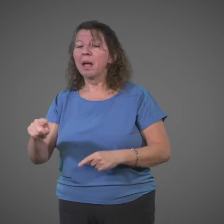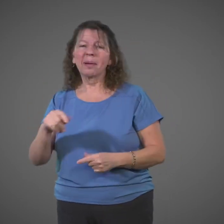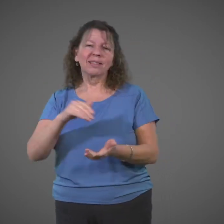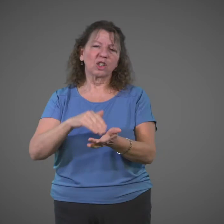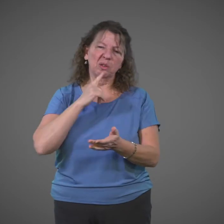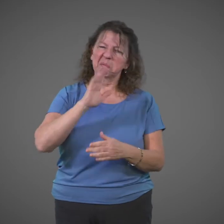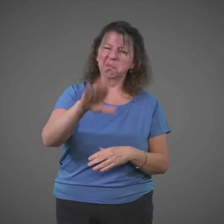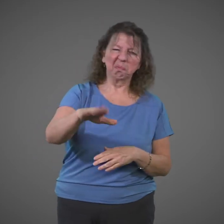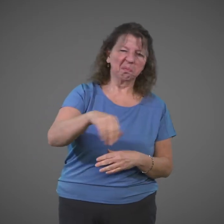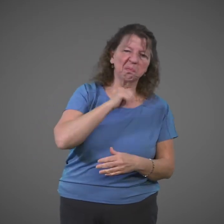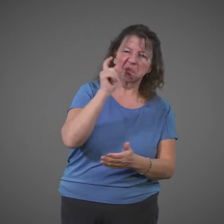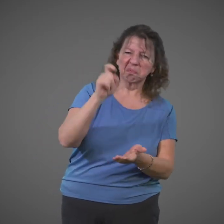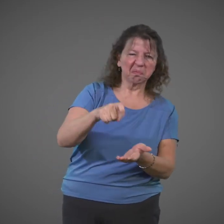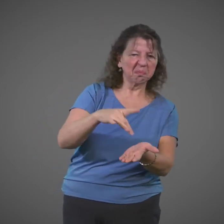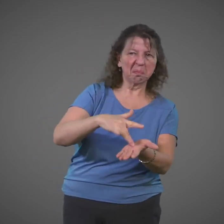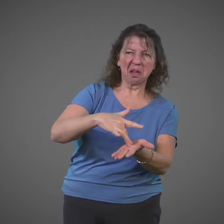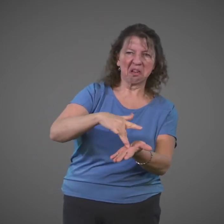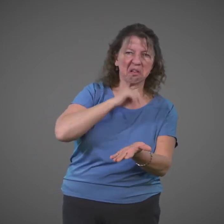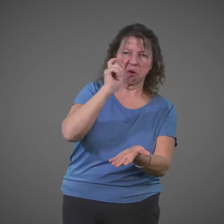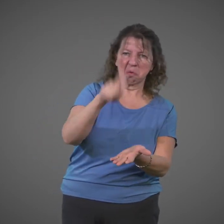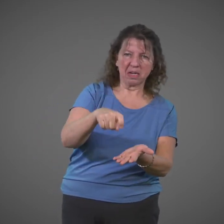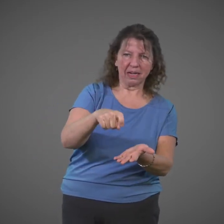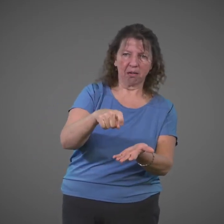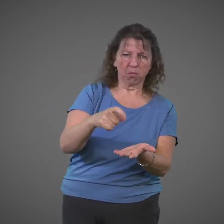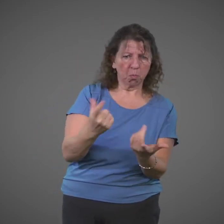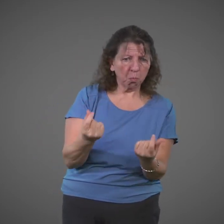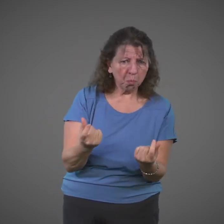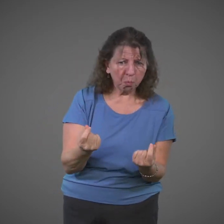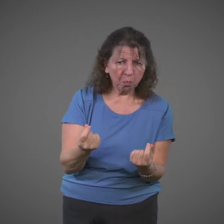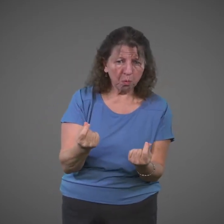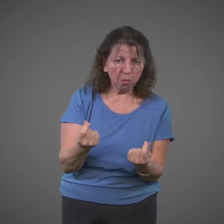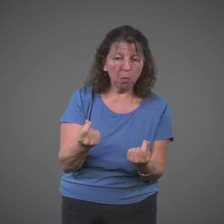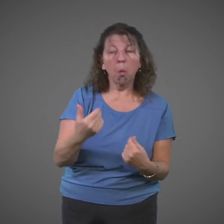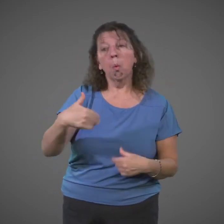The doctor may decide you don't need any medicine at all,